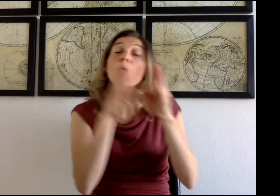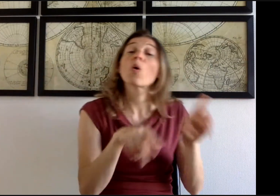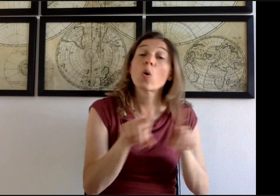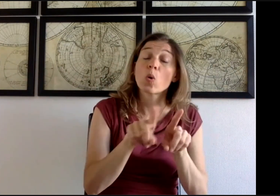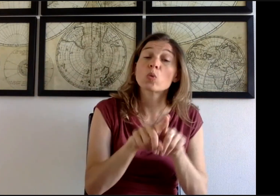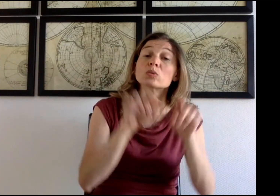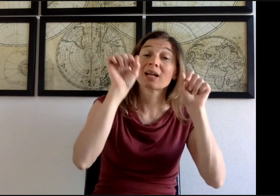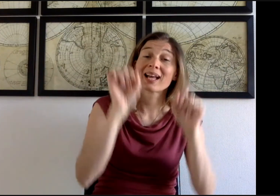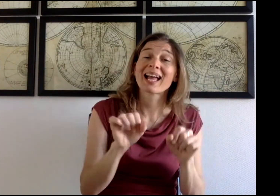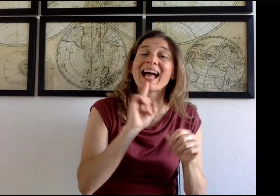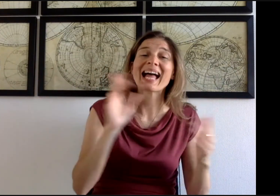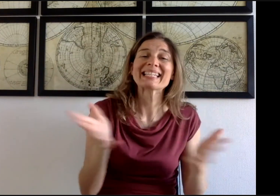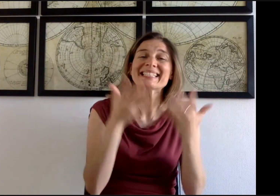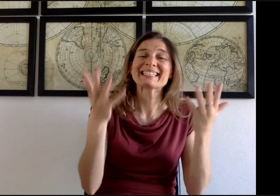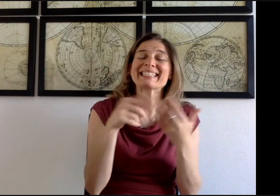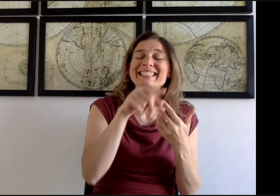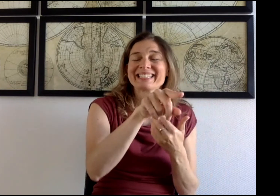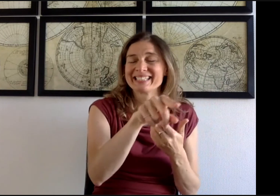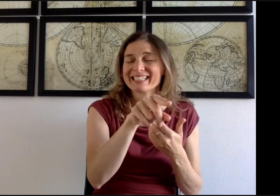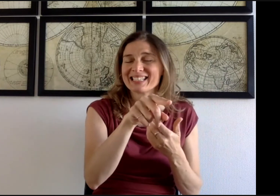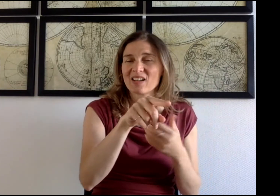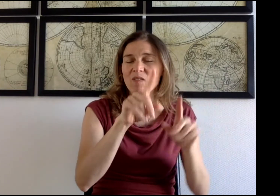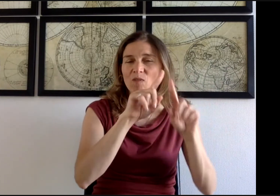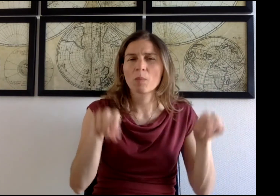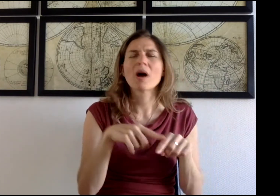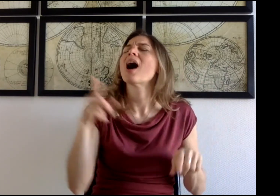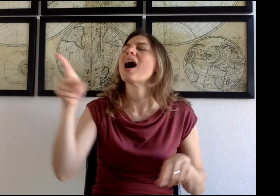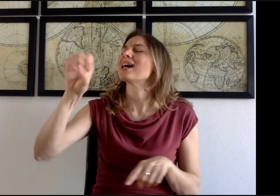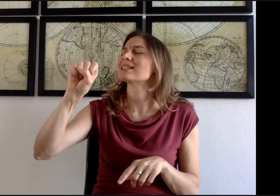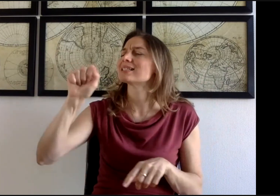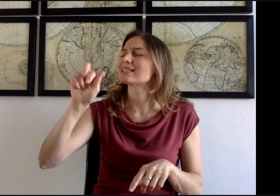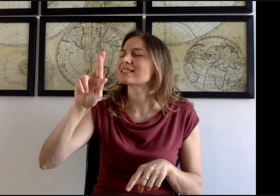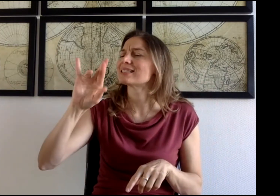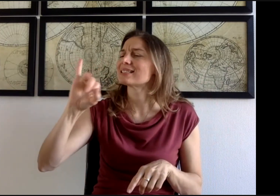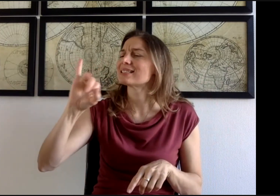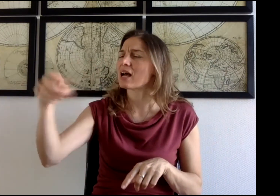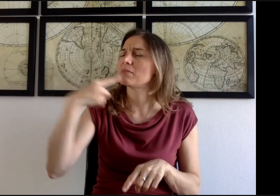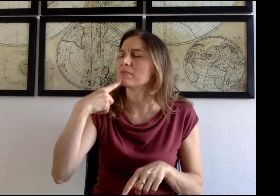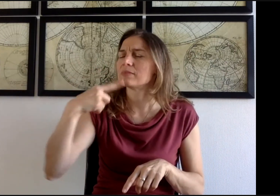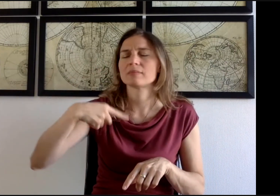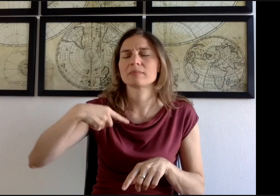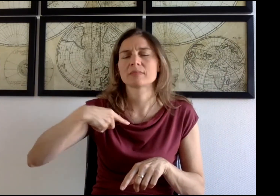But I won't repeat what Sari have said about the mask and etc.,